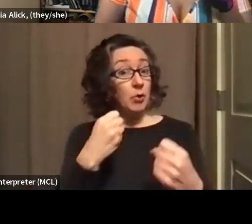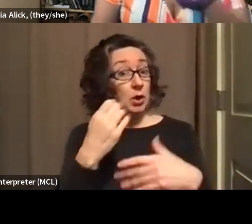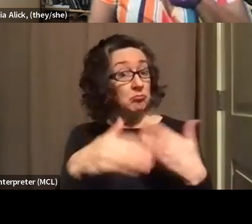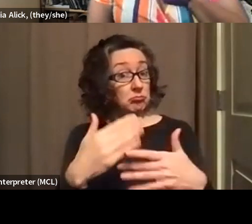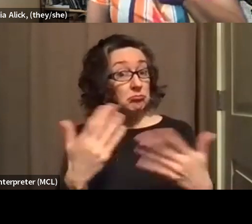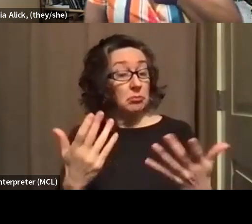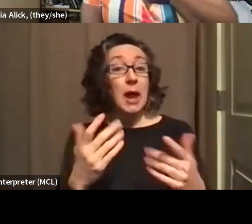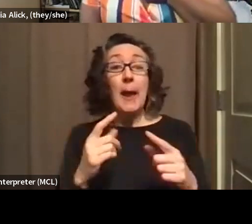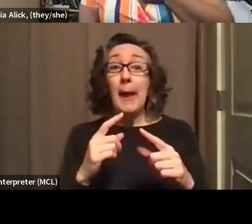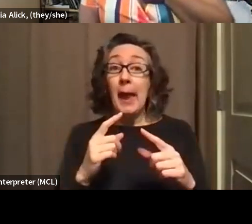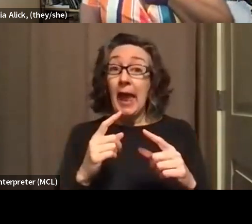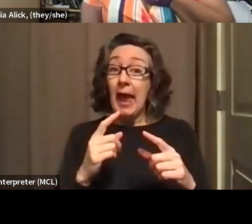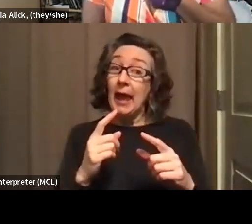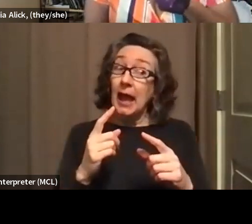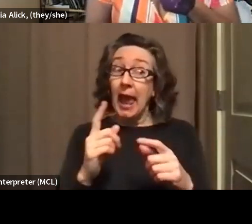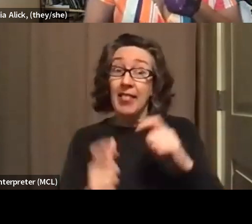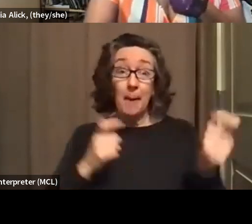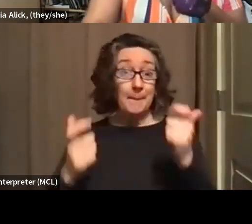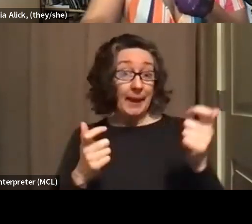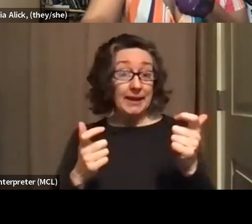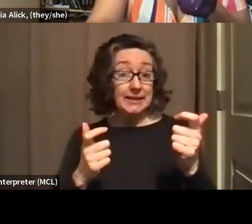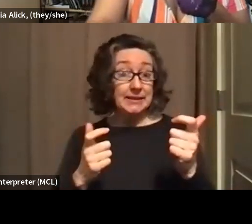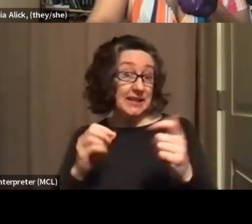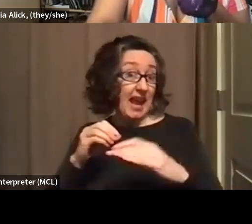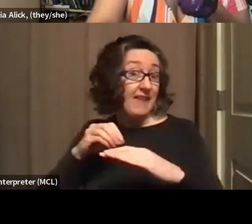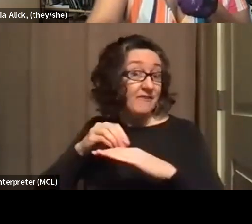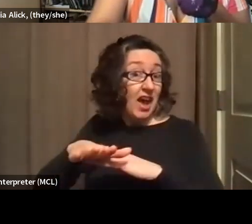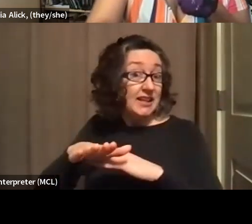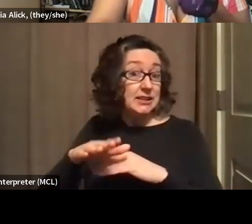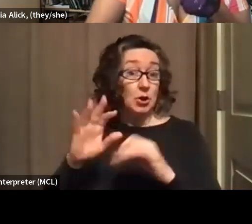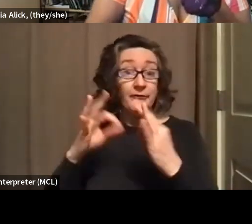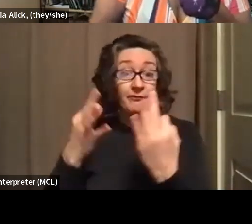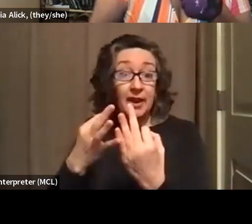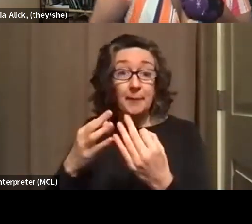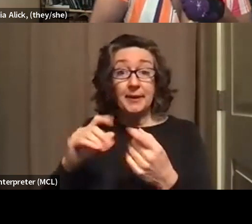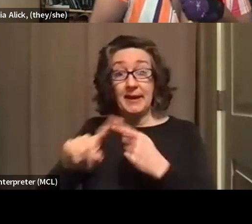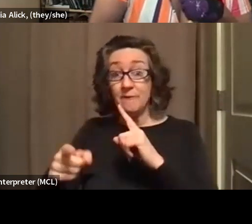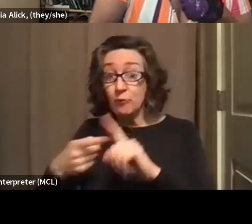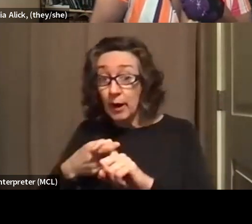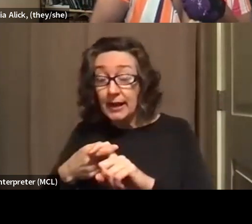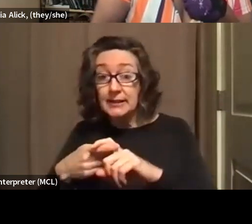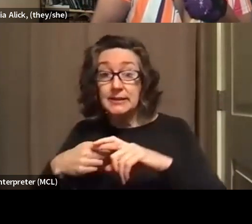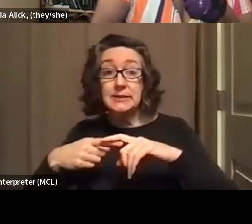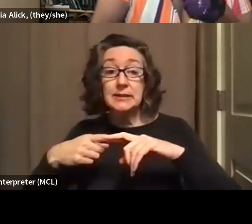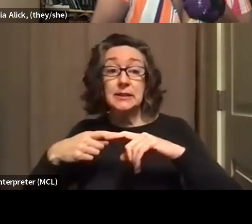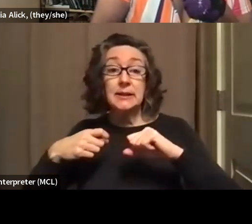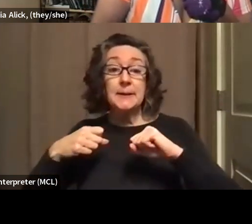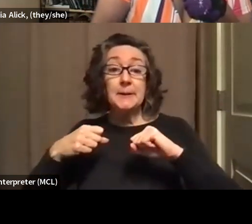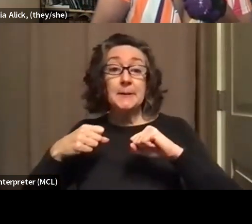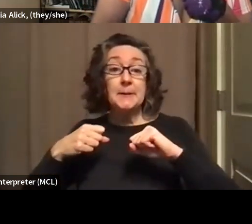And the biggest thing that I would say to family and friends is it's kind of being what